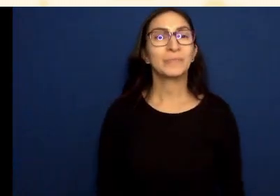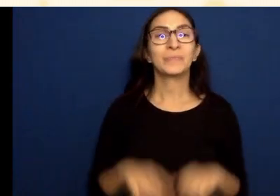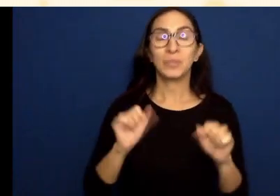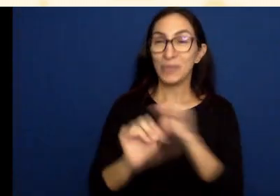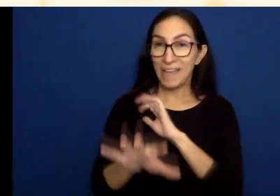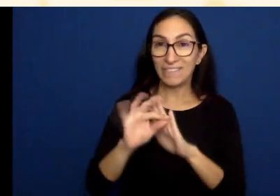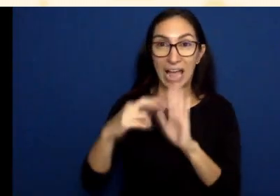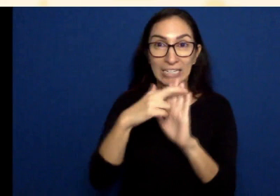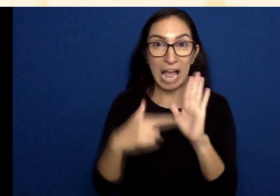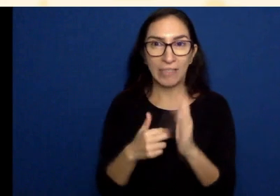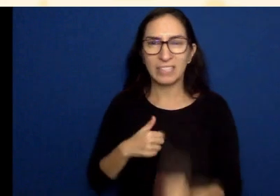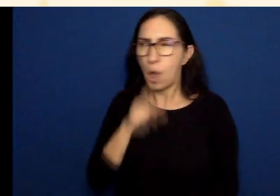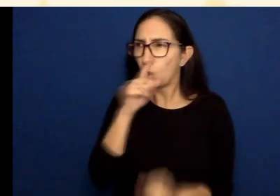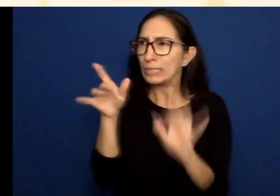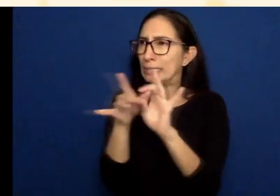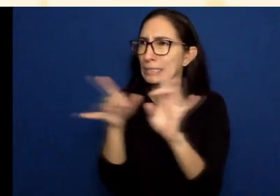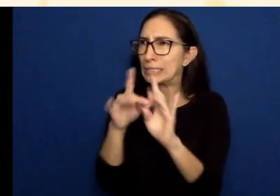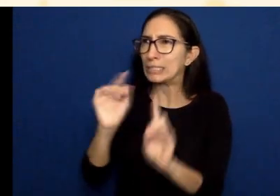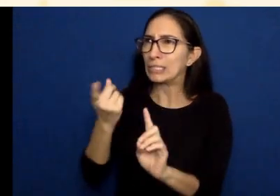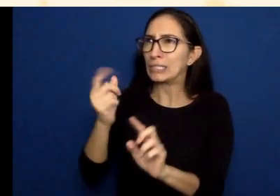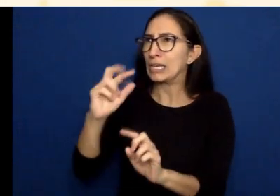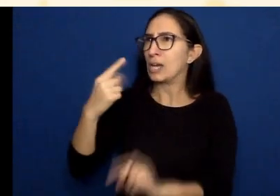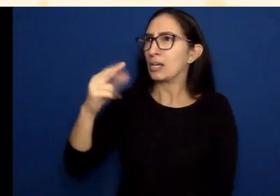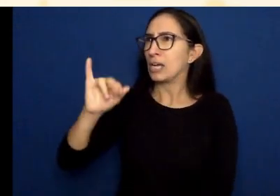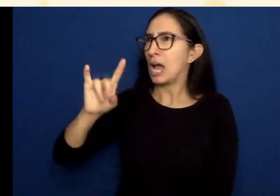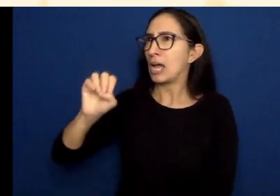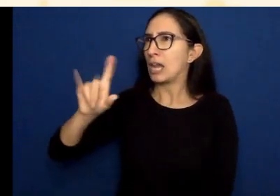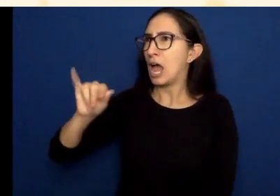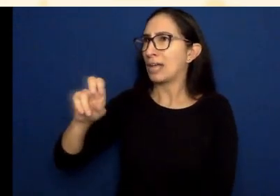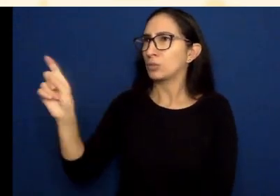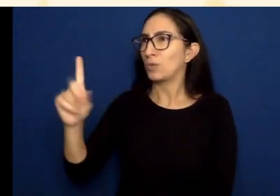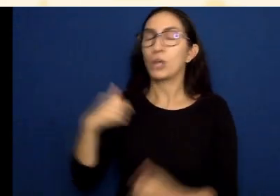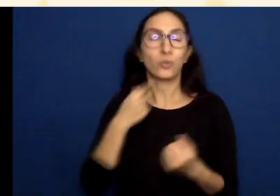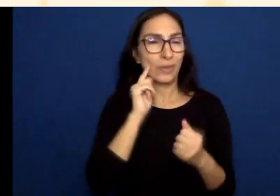that we didn't agree with the W3C. So it's a little bit different, and we do spell that out